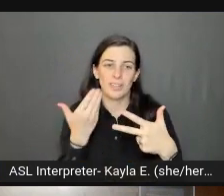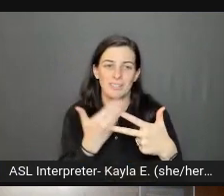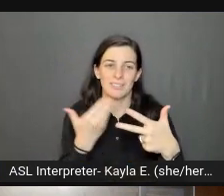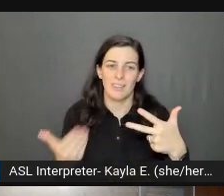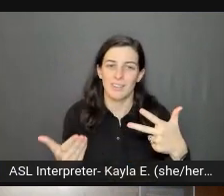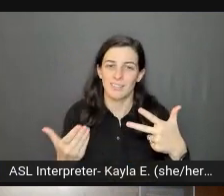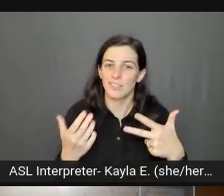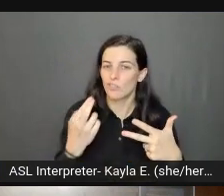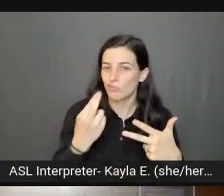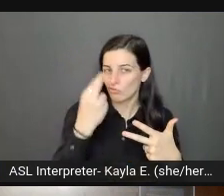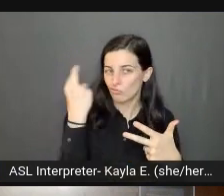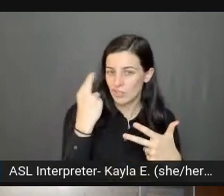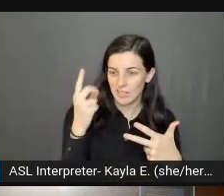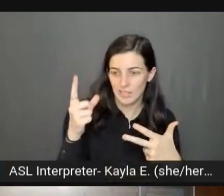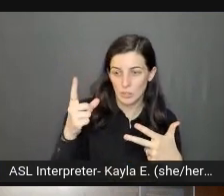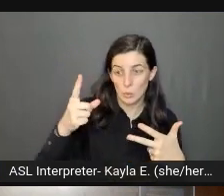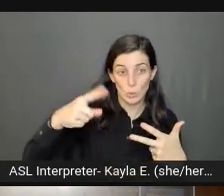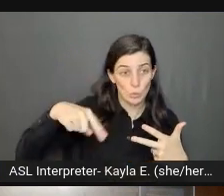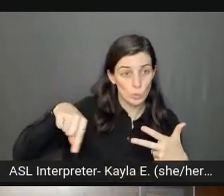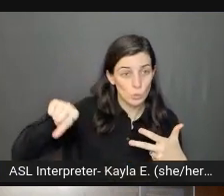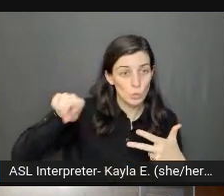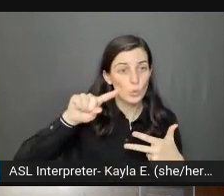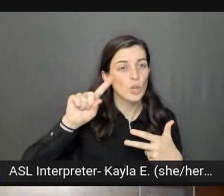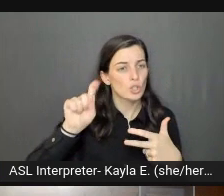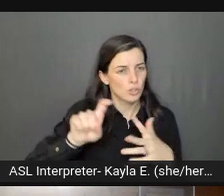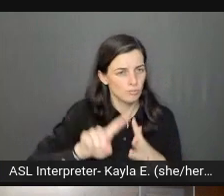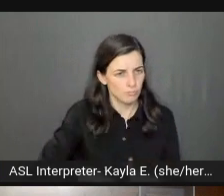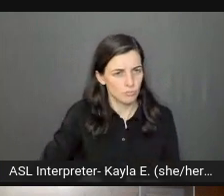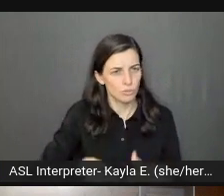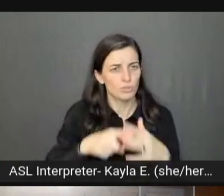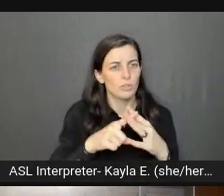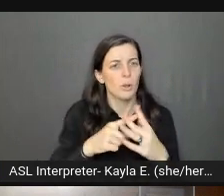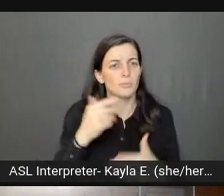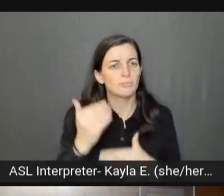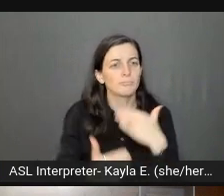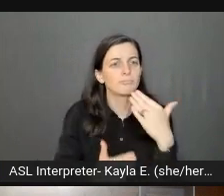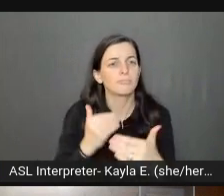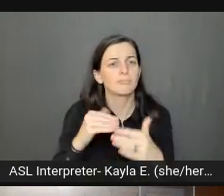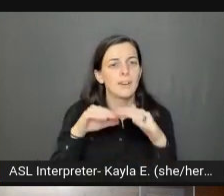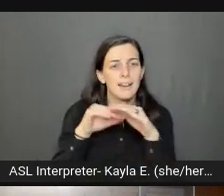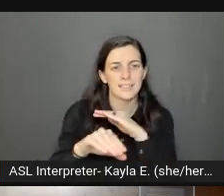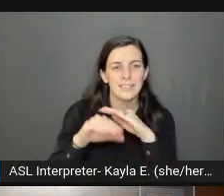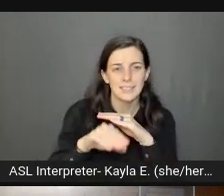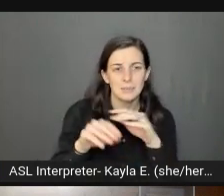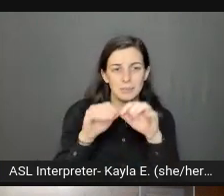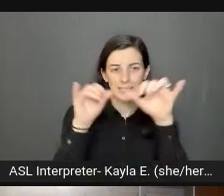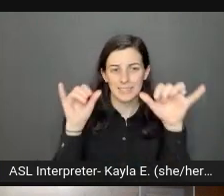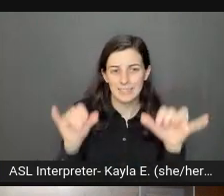for which you should start implementing accessibility standards into your future projects.